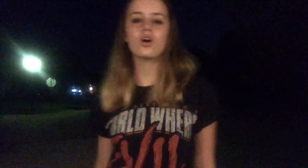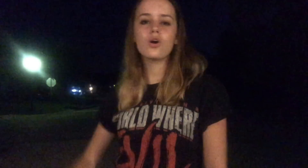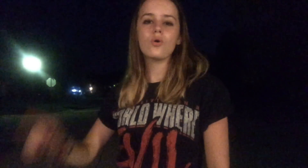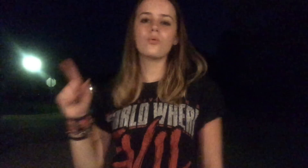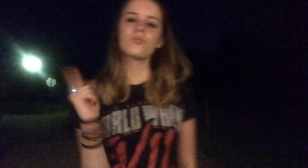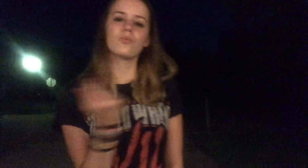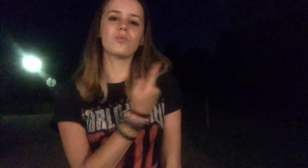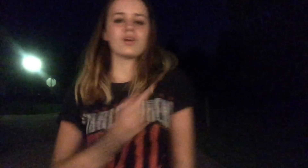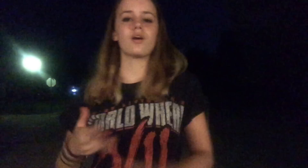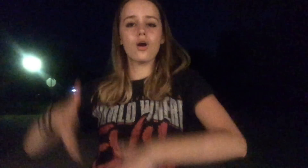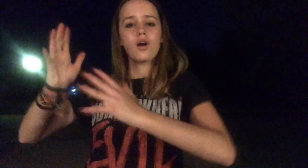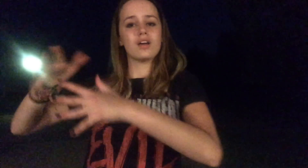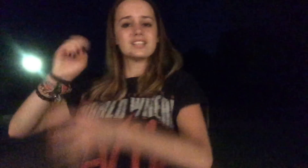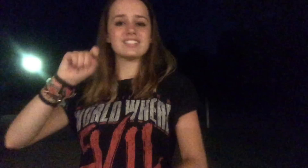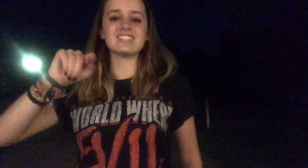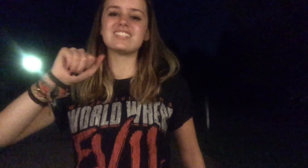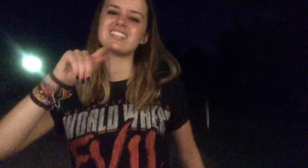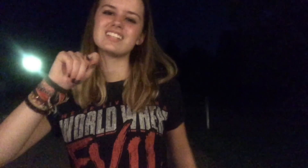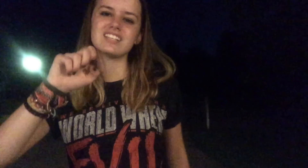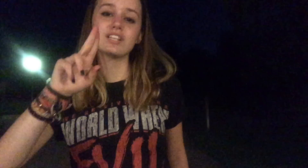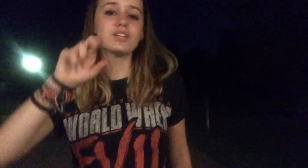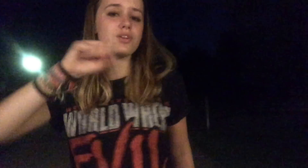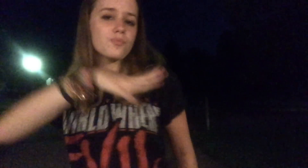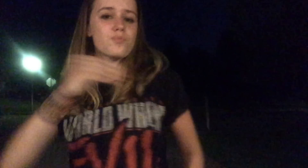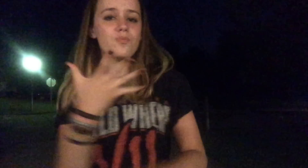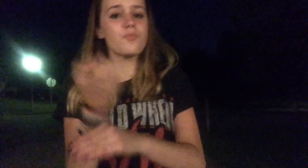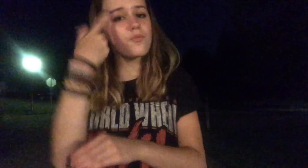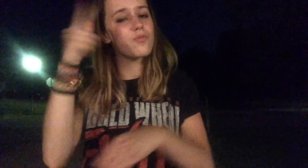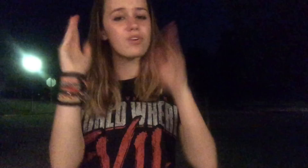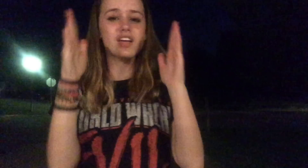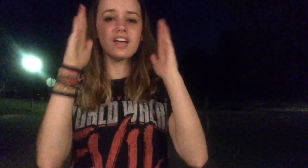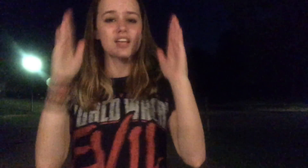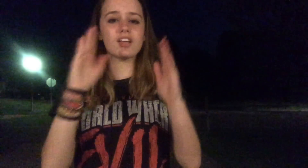We upload our status and beg for attention.